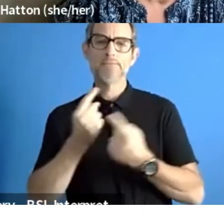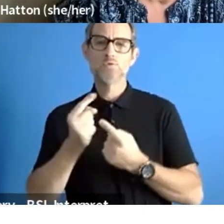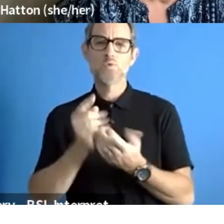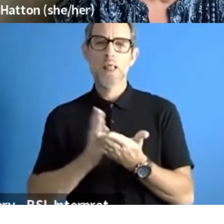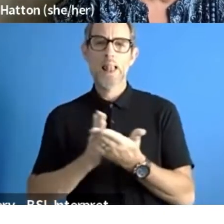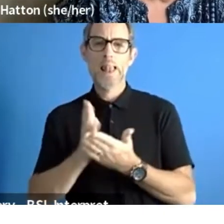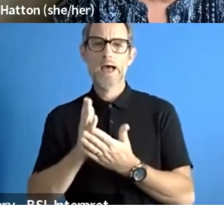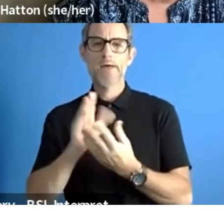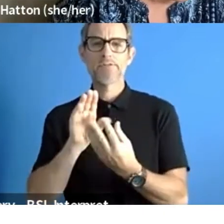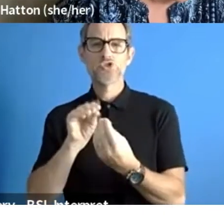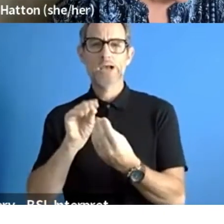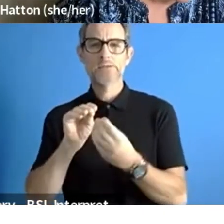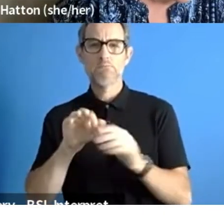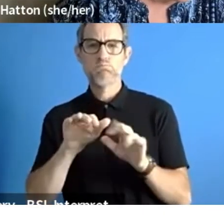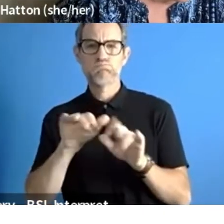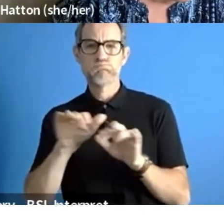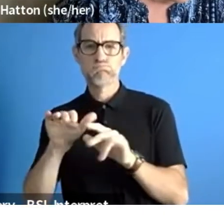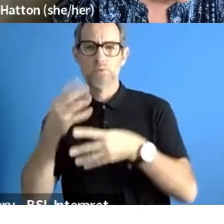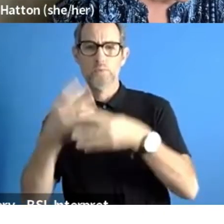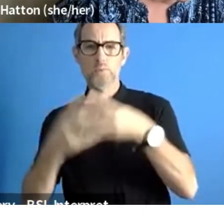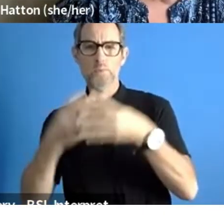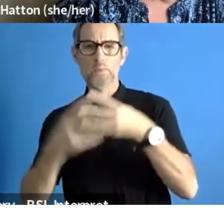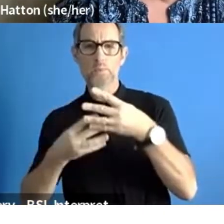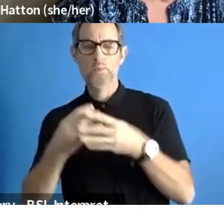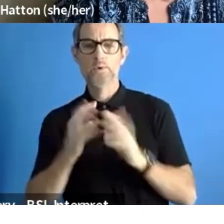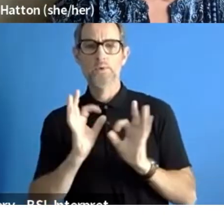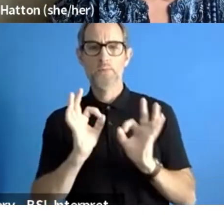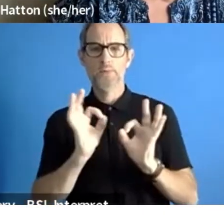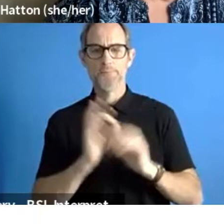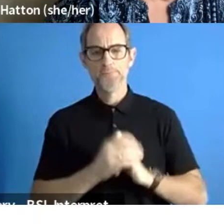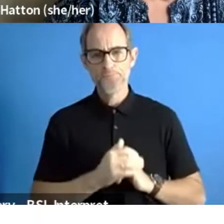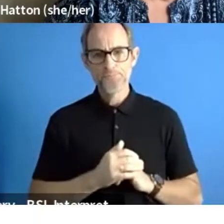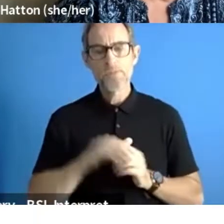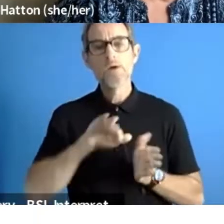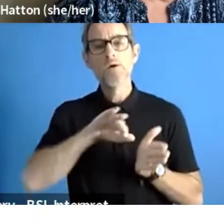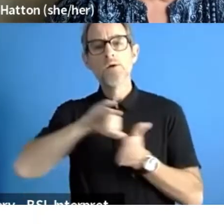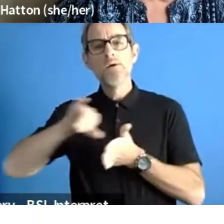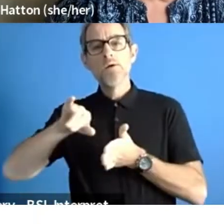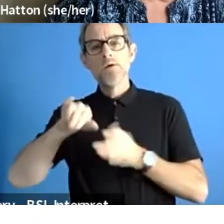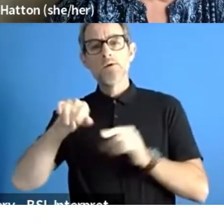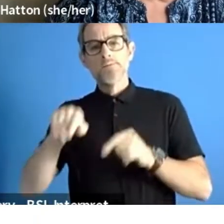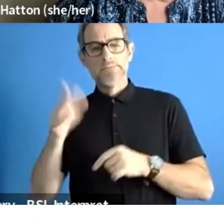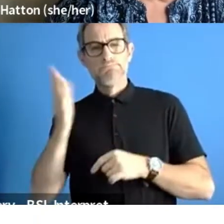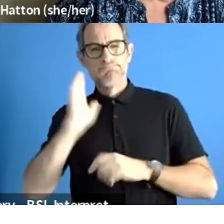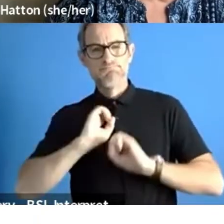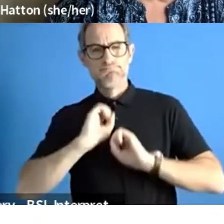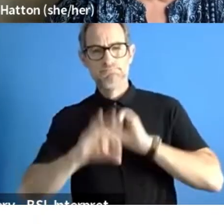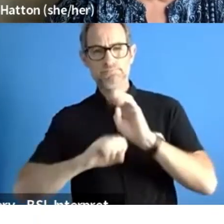If you jot them down that would be great. That's enough from me at the moment.